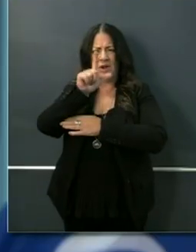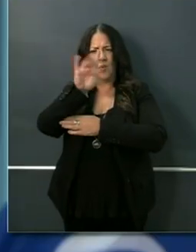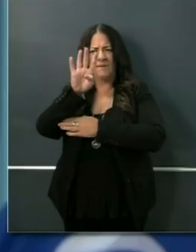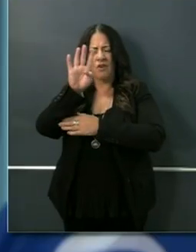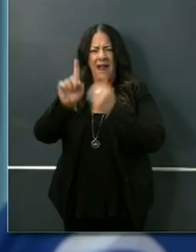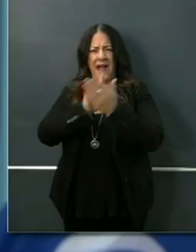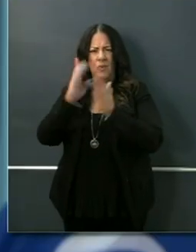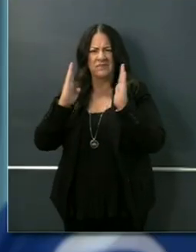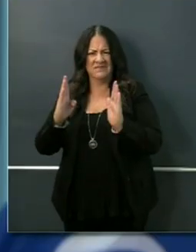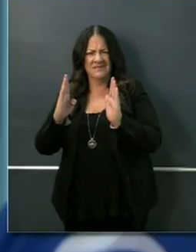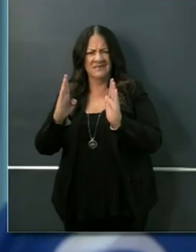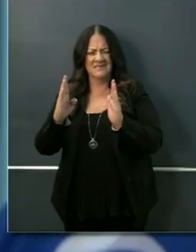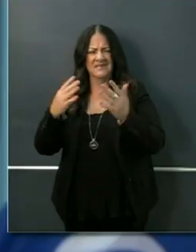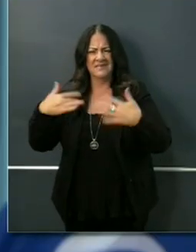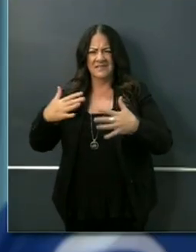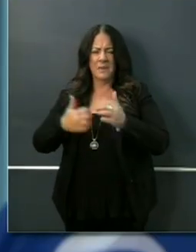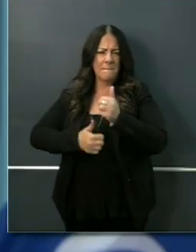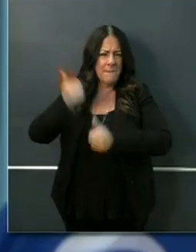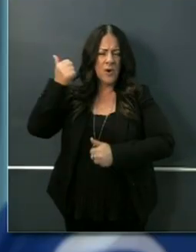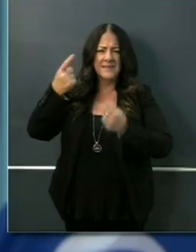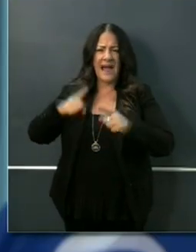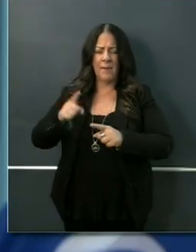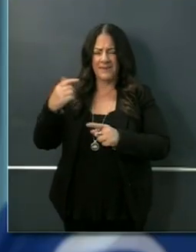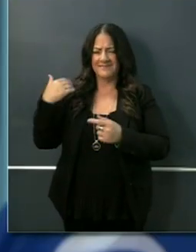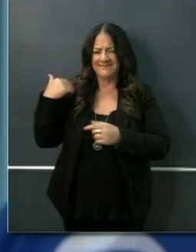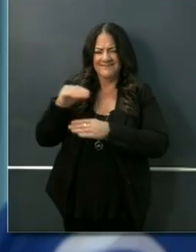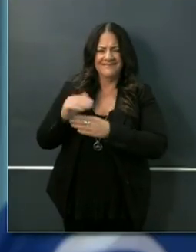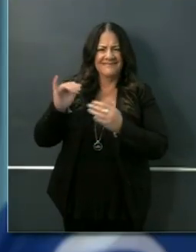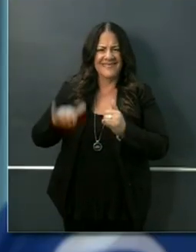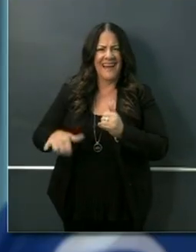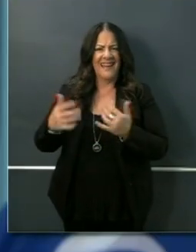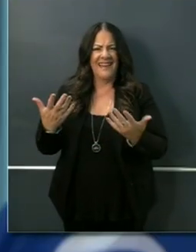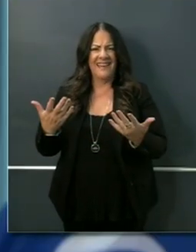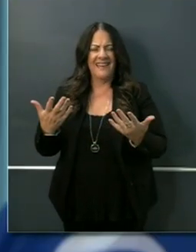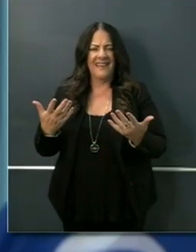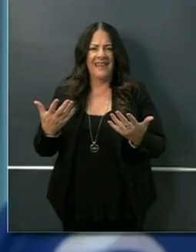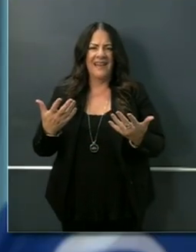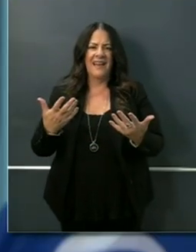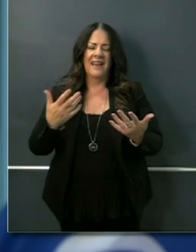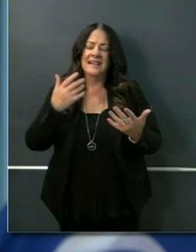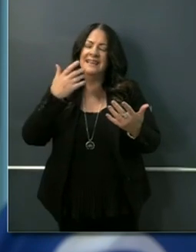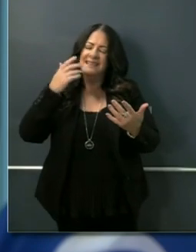IN THE STATE OF CALIFORNIA IN THE LAST 24 HOURS THAN ANY PREVIOUS 24 HOURS. WE STILL